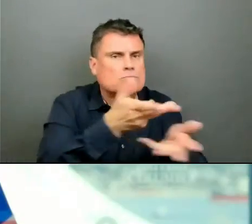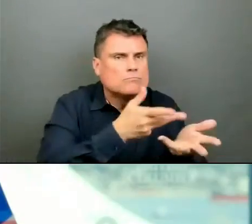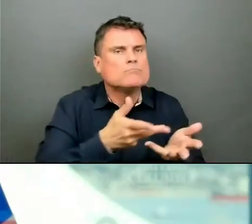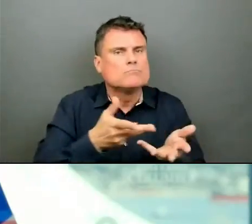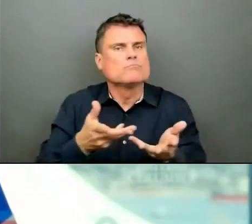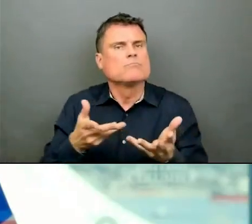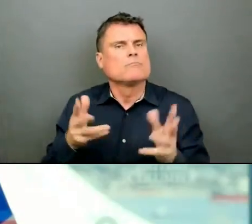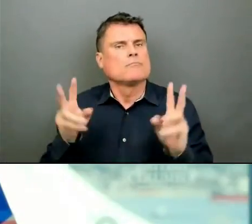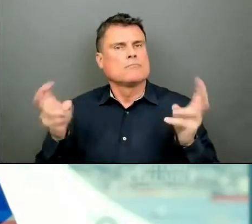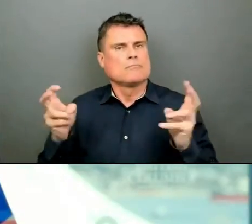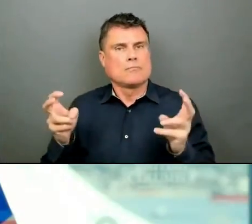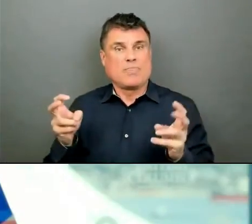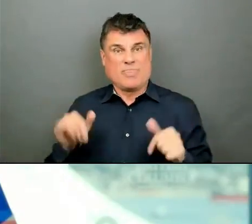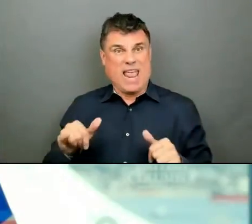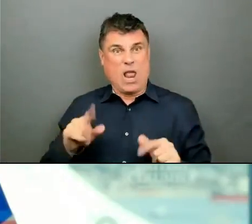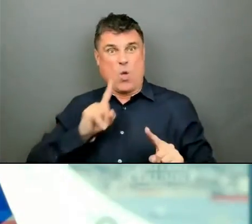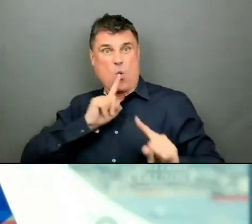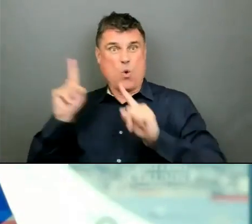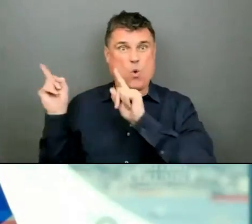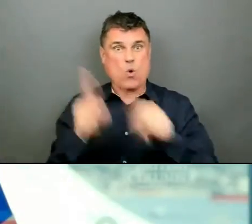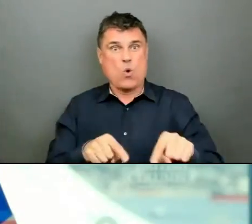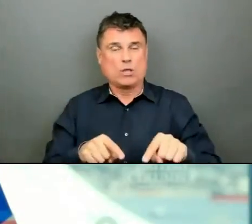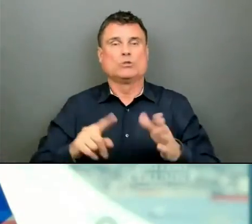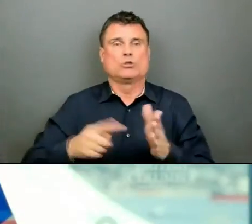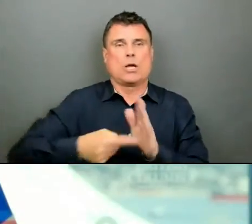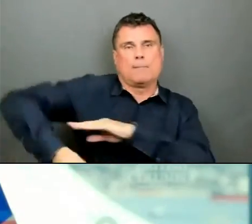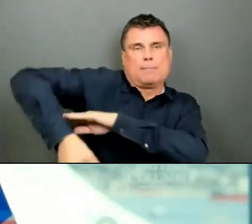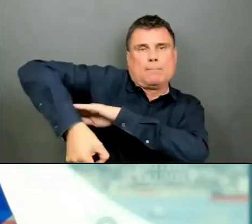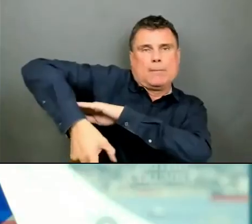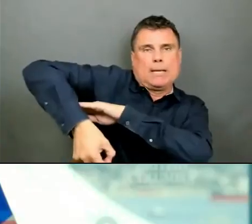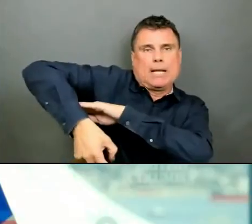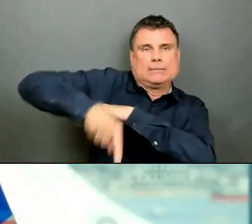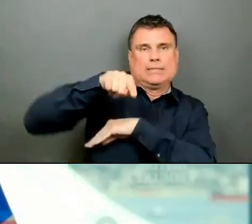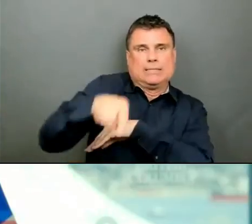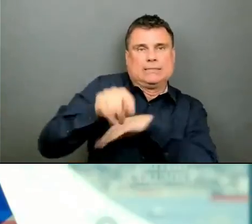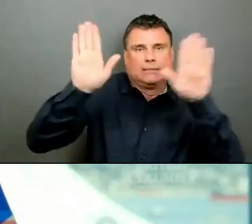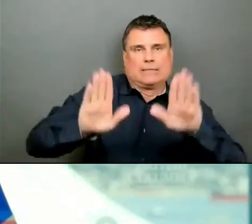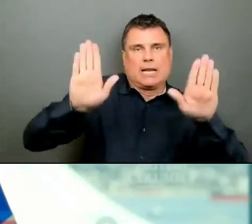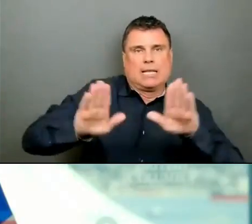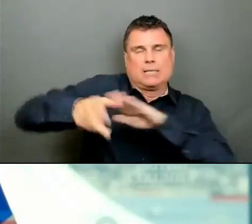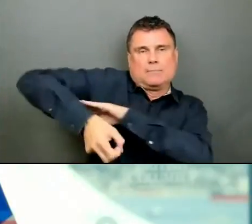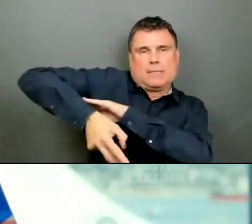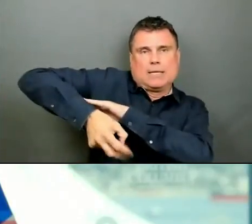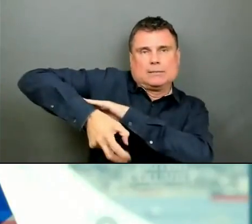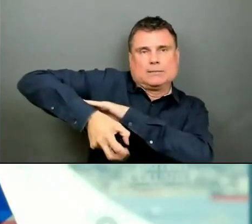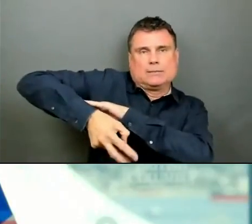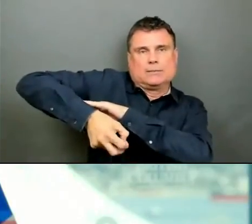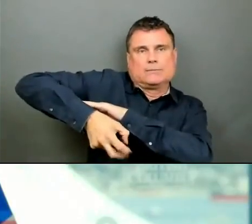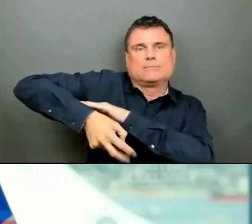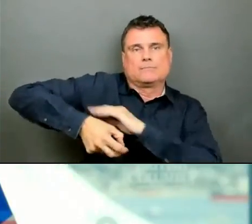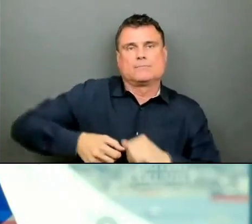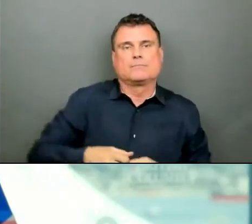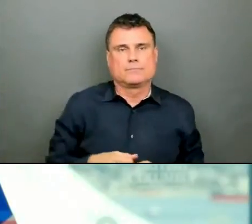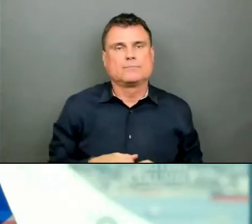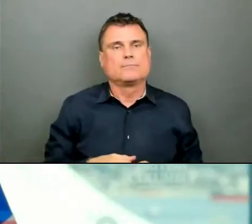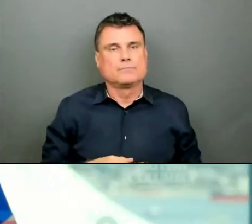effect Monday at midnight. Those orders on allowing us to use the incredible teams and workers and enforcement